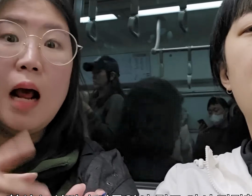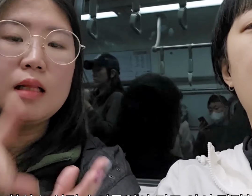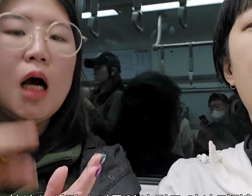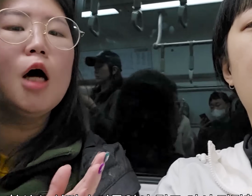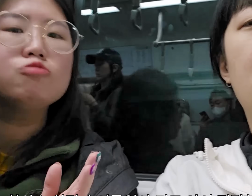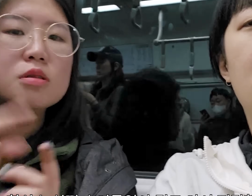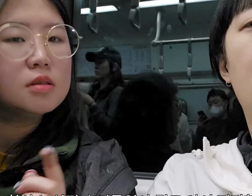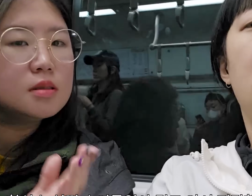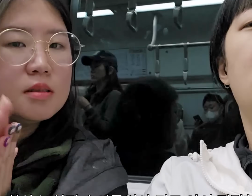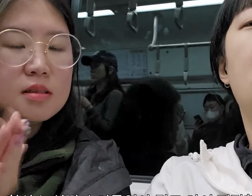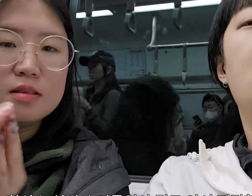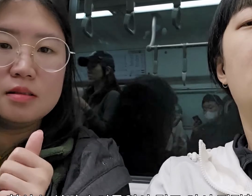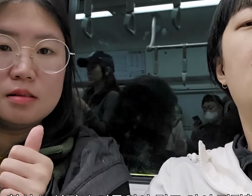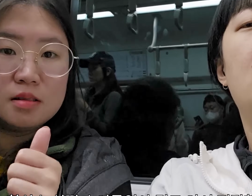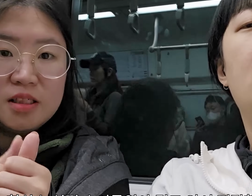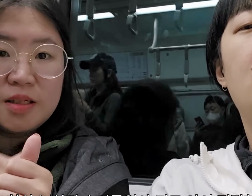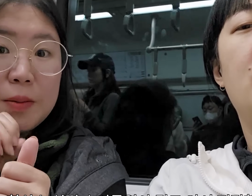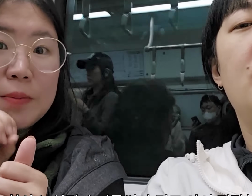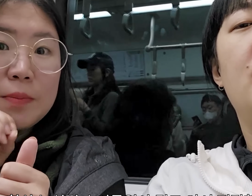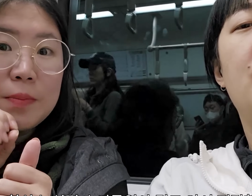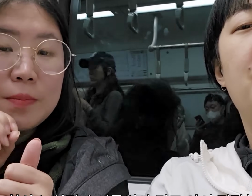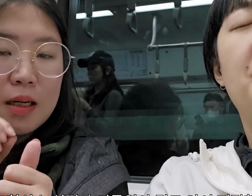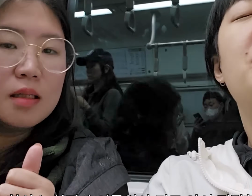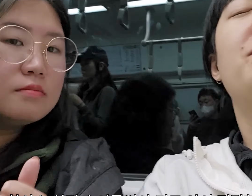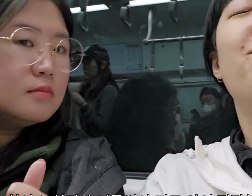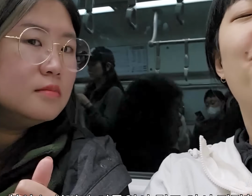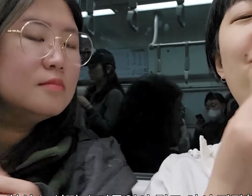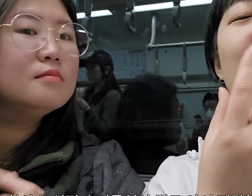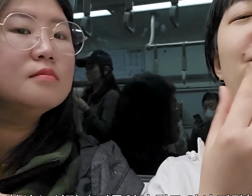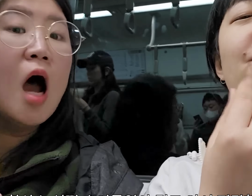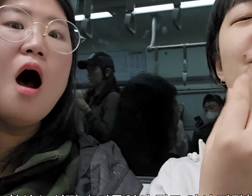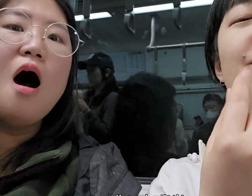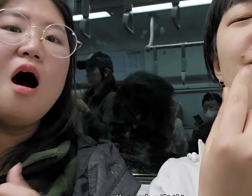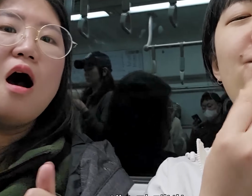behind the signer as the song ended—such perfect timing!